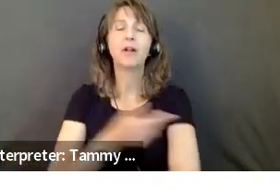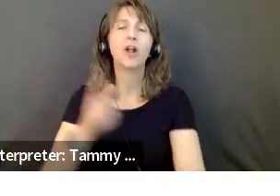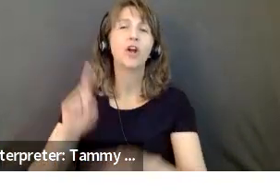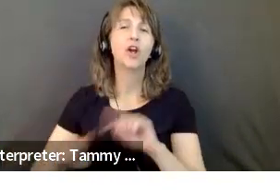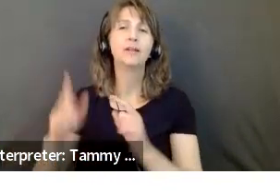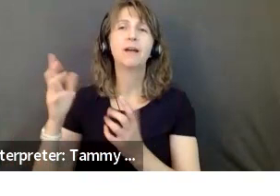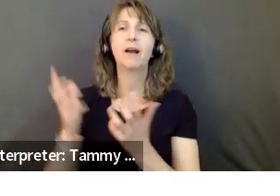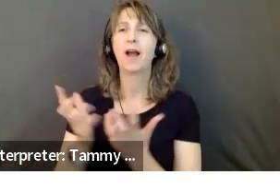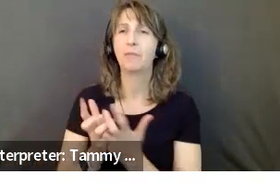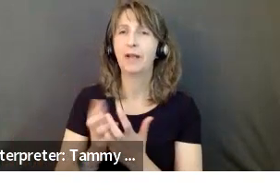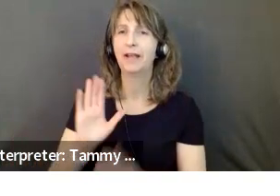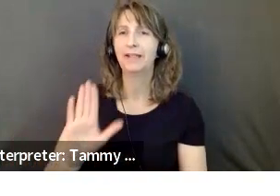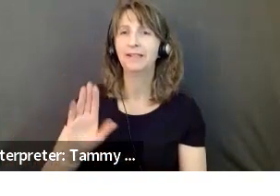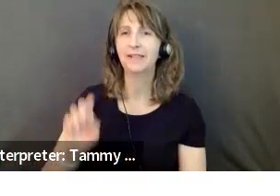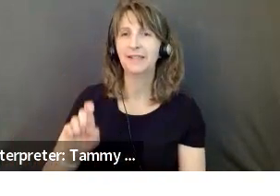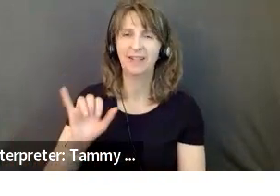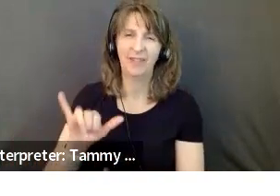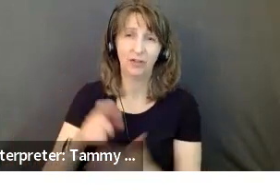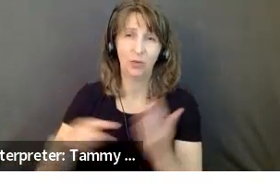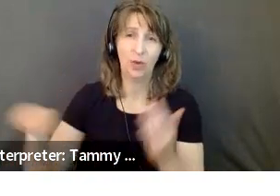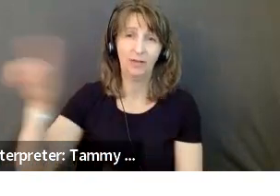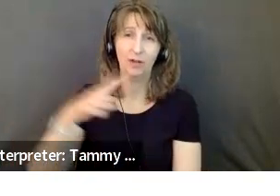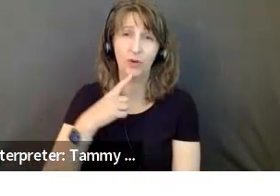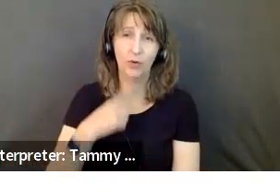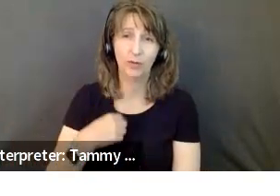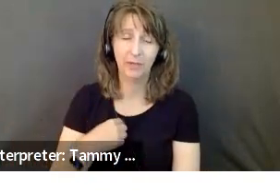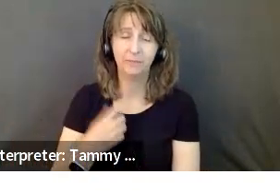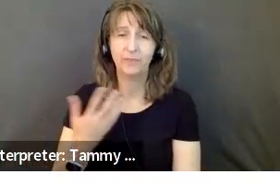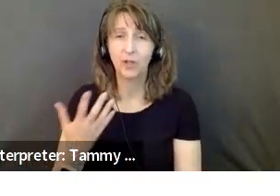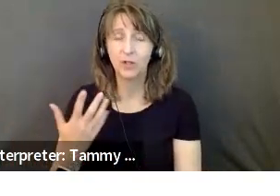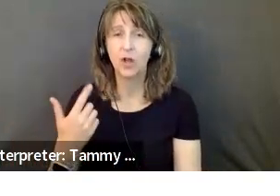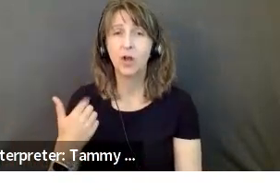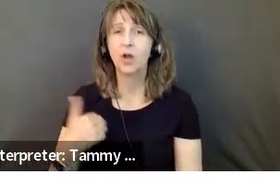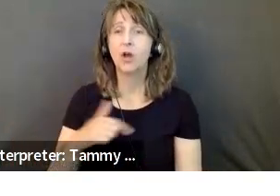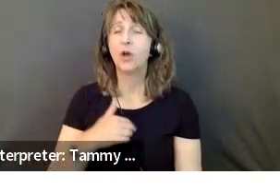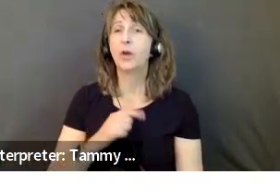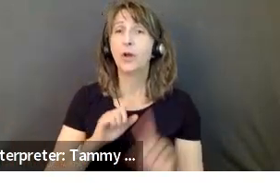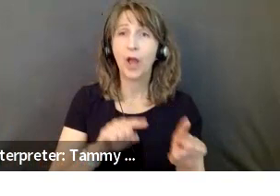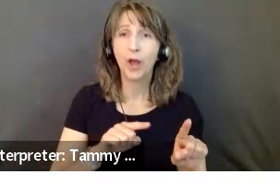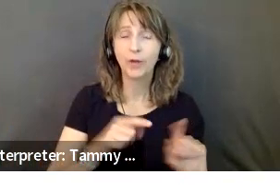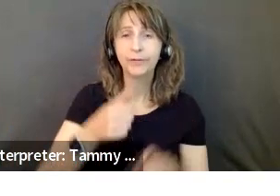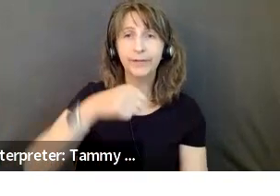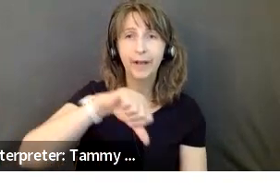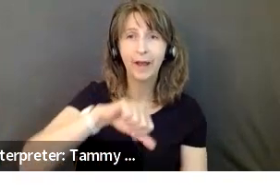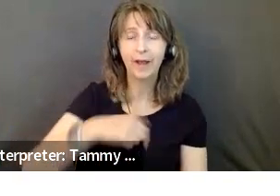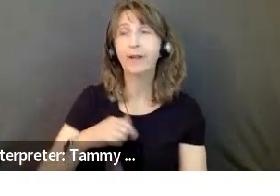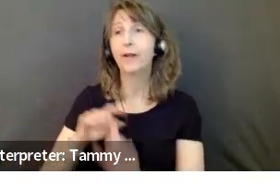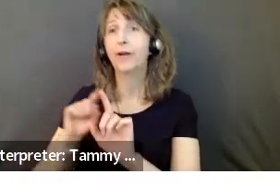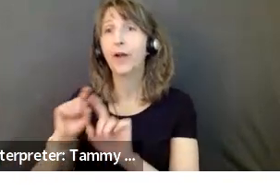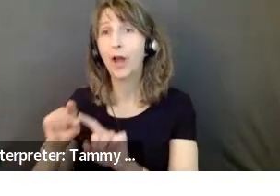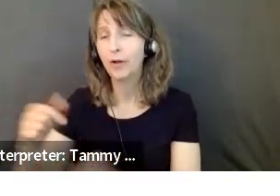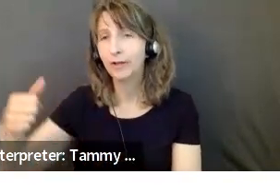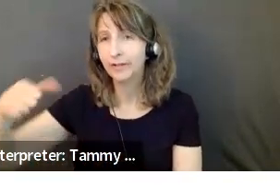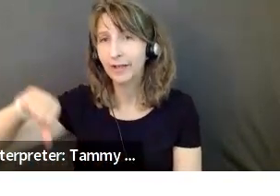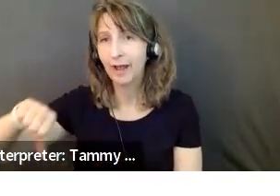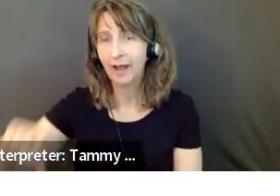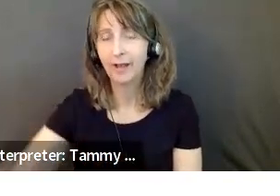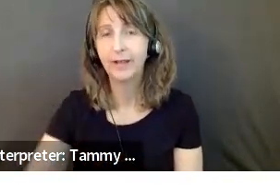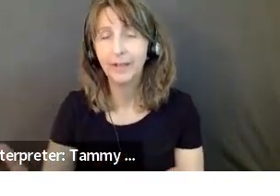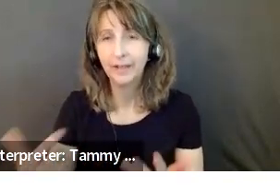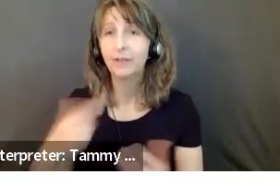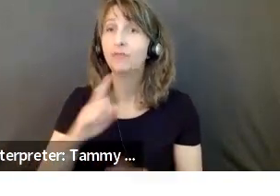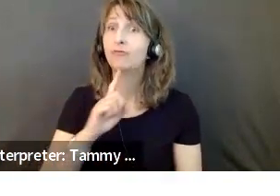And we were just left sort of turn after turn being denied. Assistance and help when we really needed it the most.